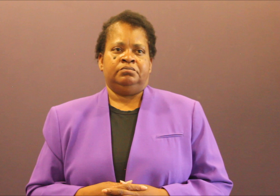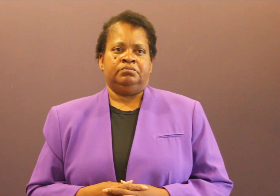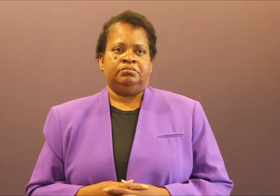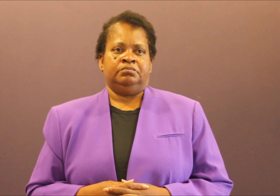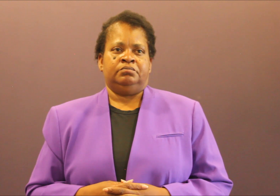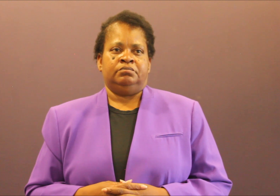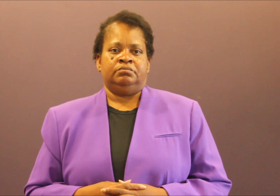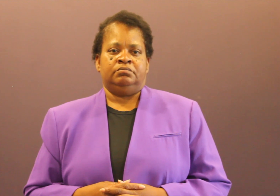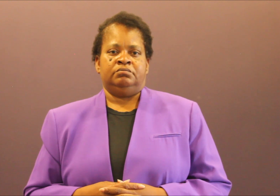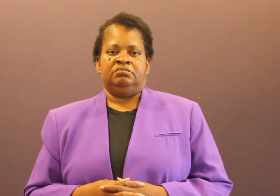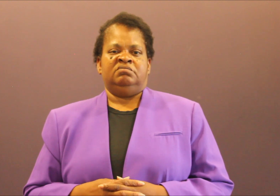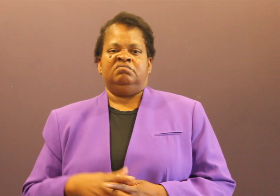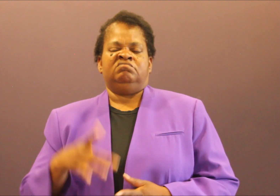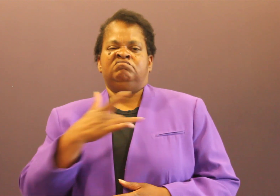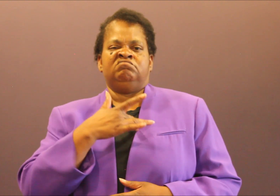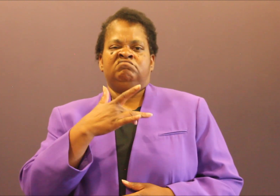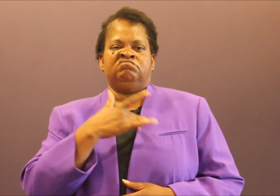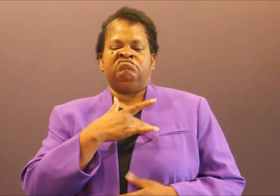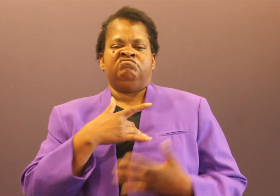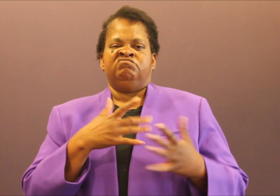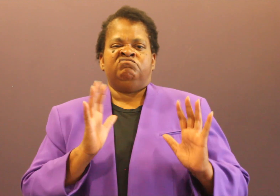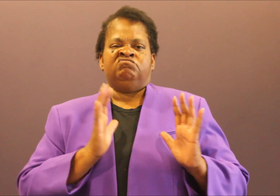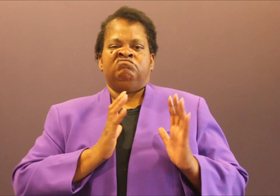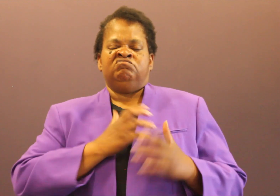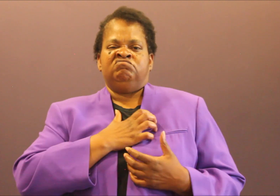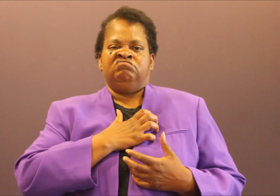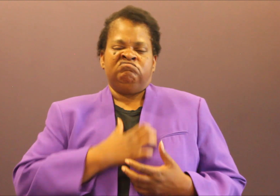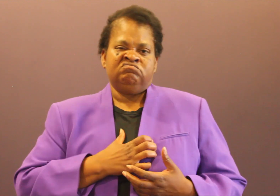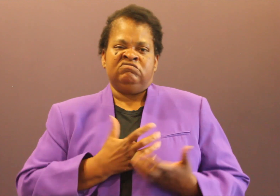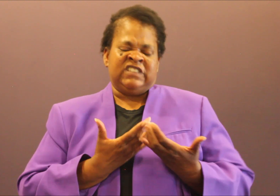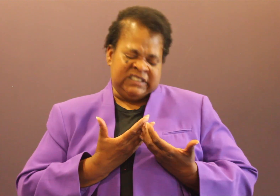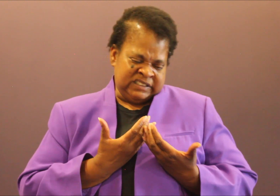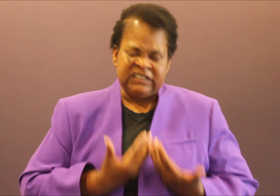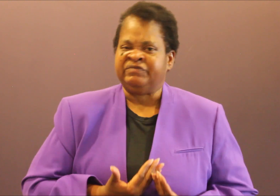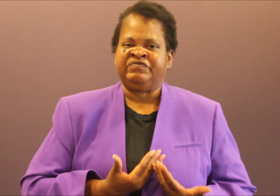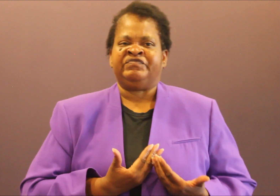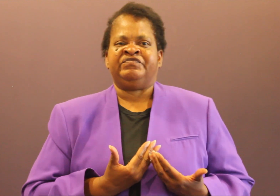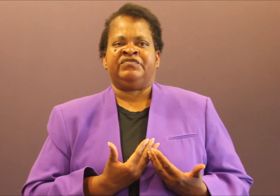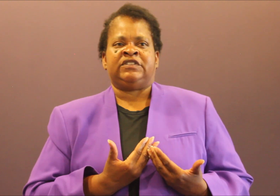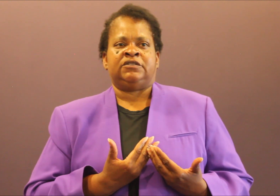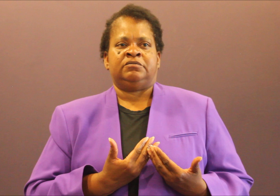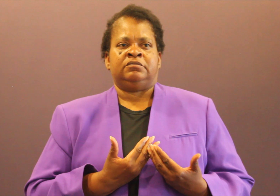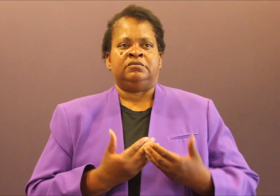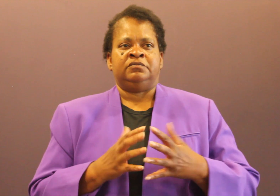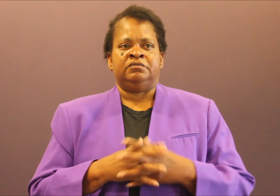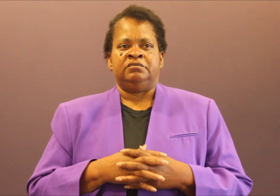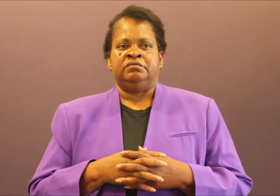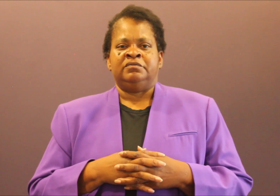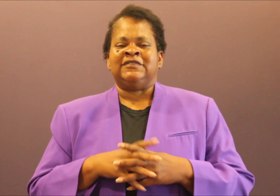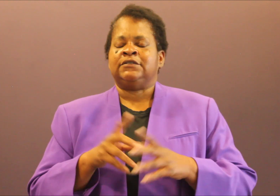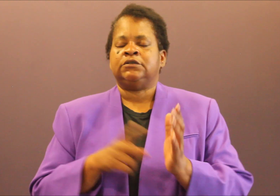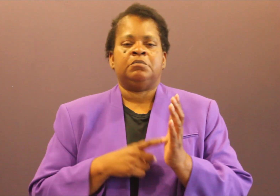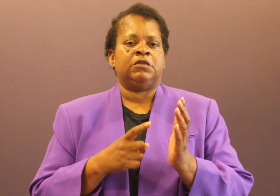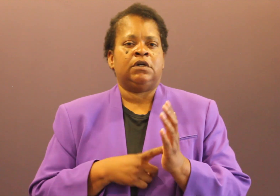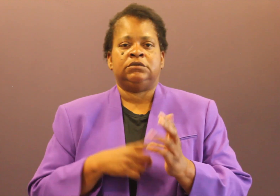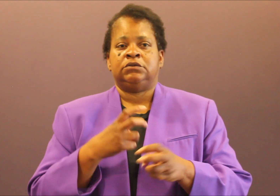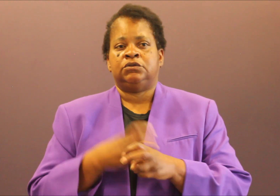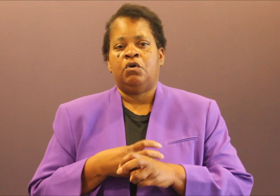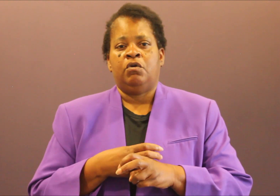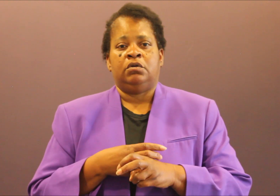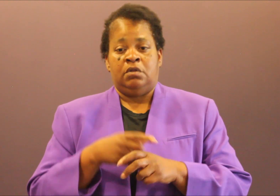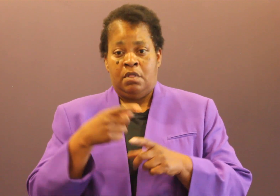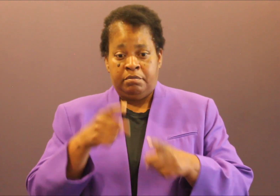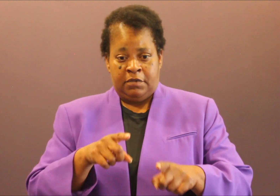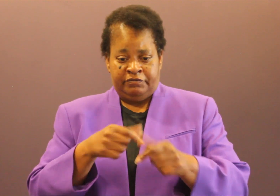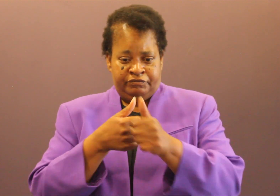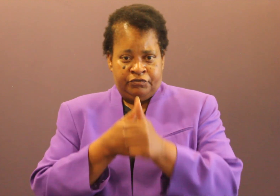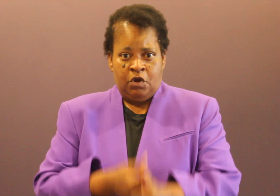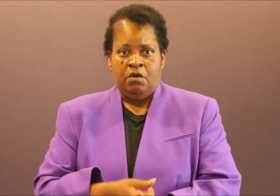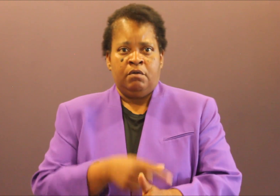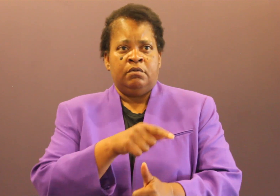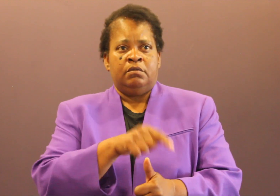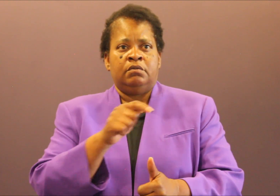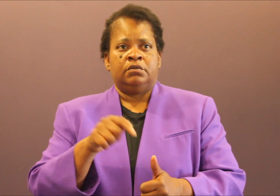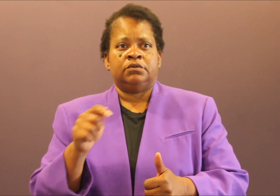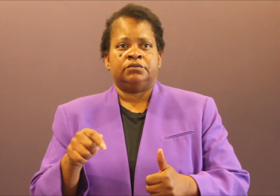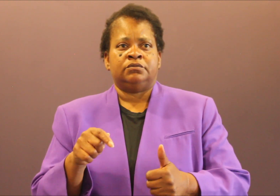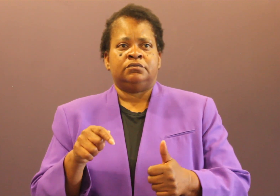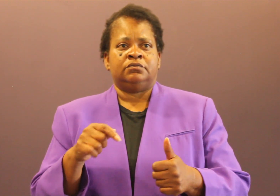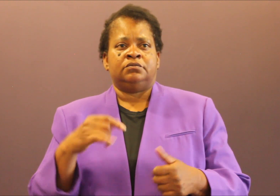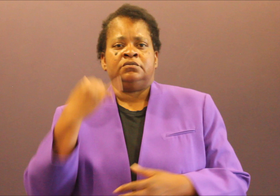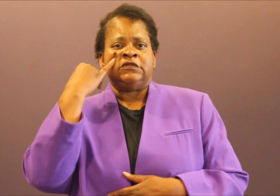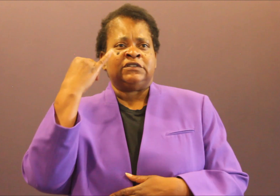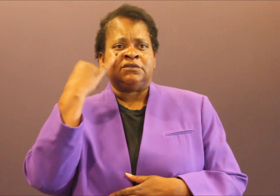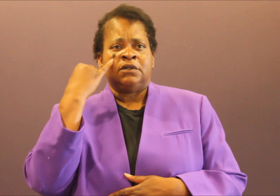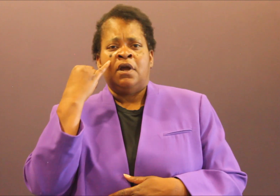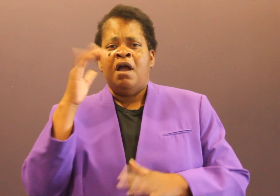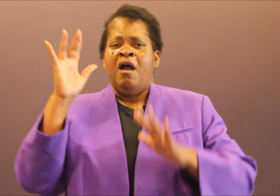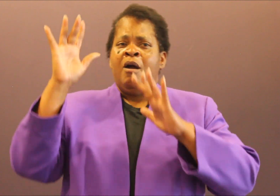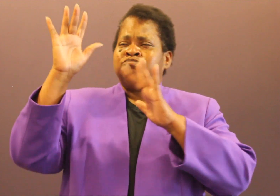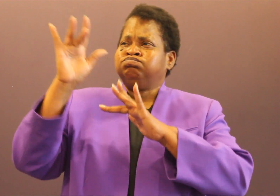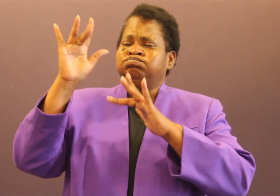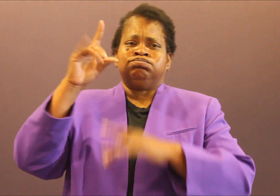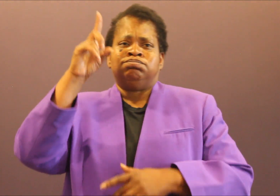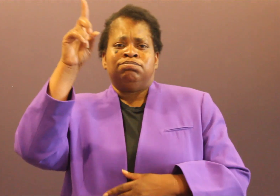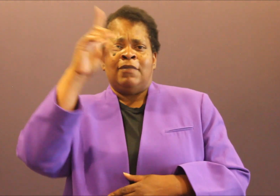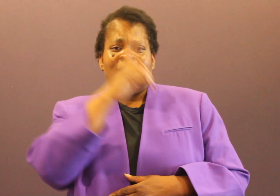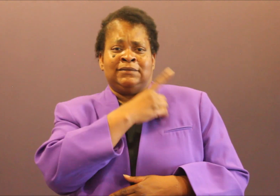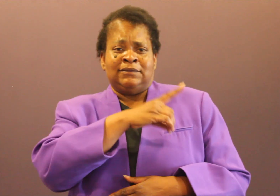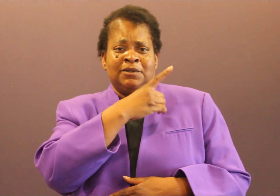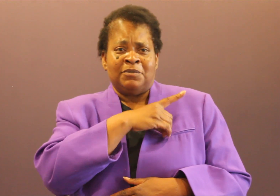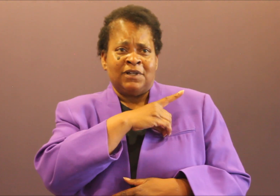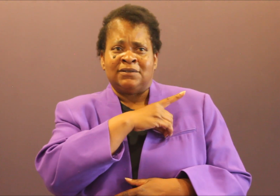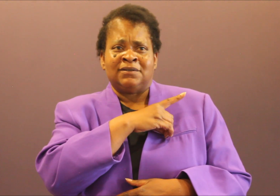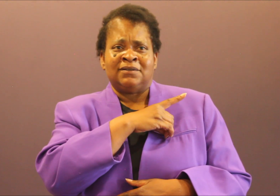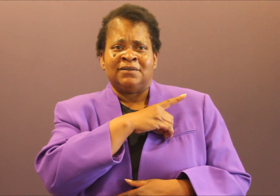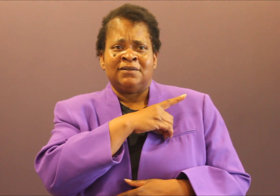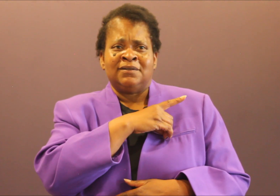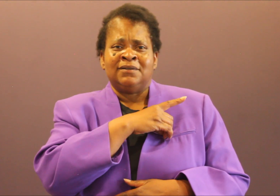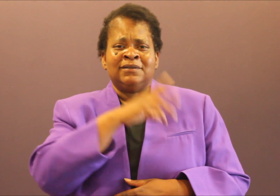If you are concerned about Minneapolis, don't act like you haven't been in Nashville for the last five years. We are Minneapolis.